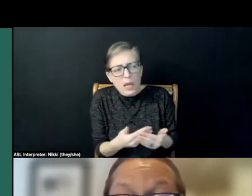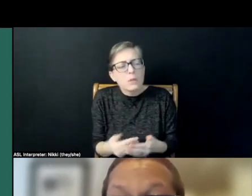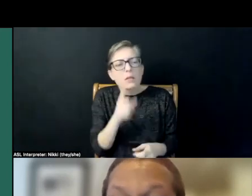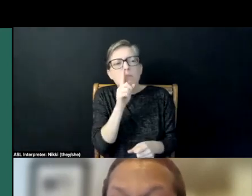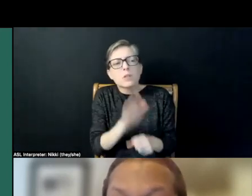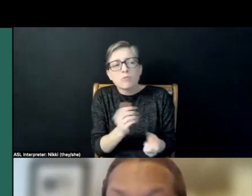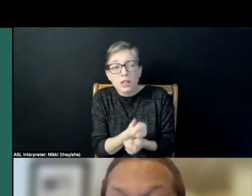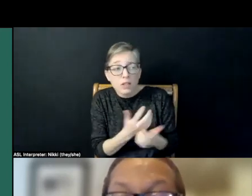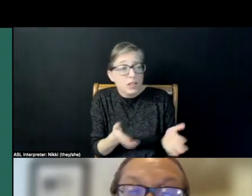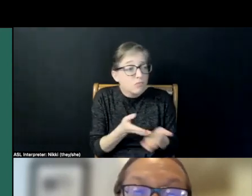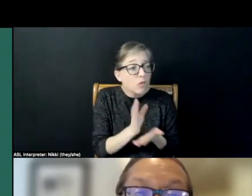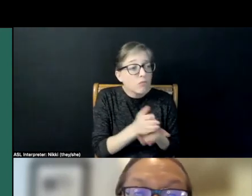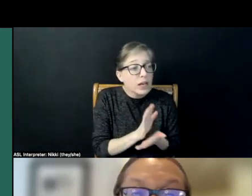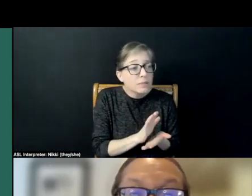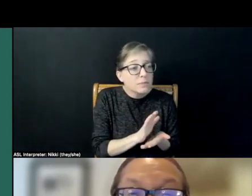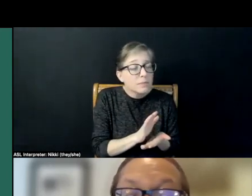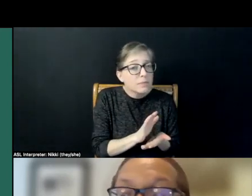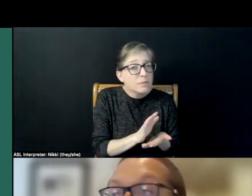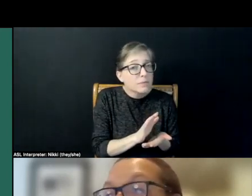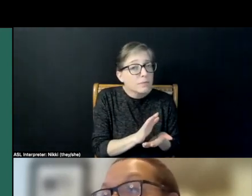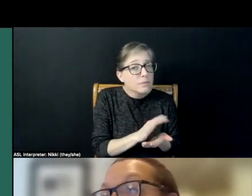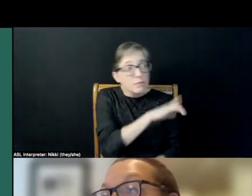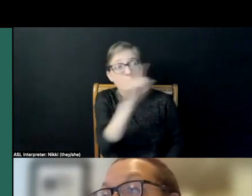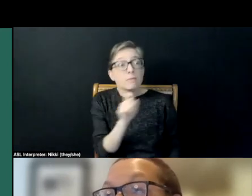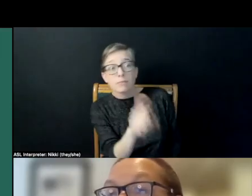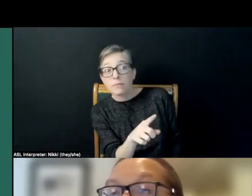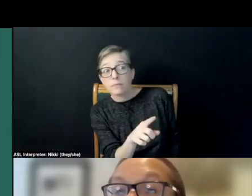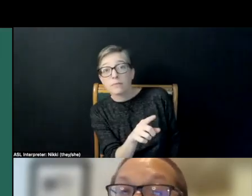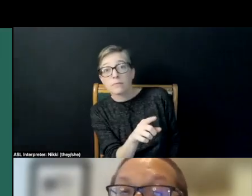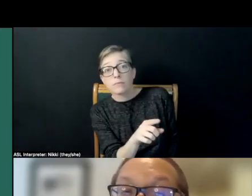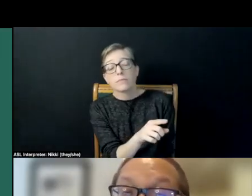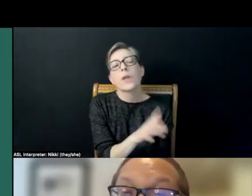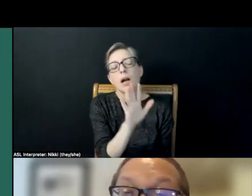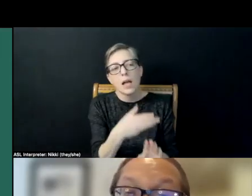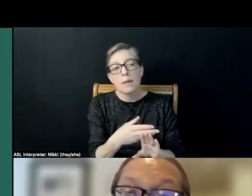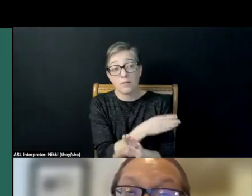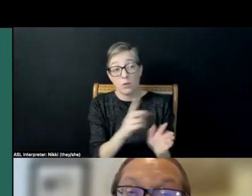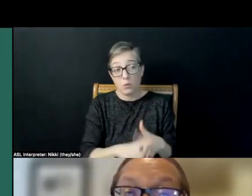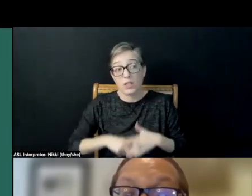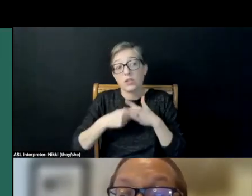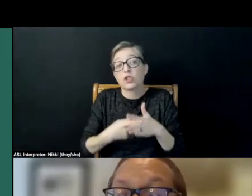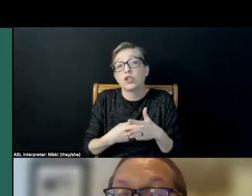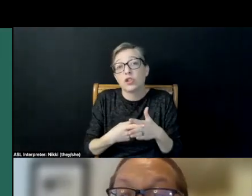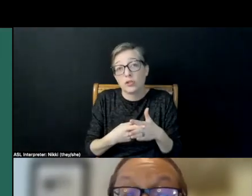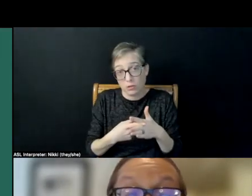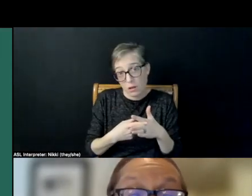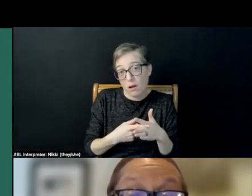and then the very next question that she says is. Well, before we get going I don't want to insult you,